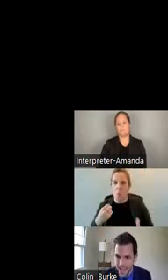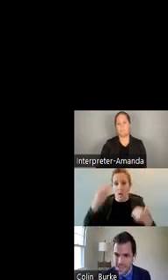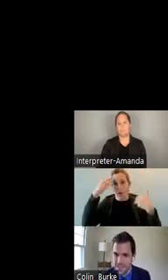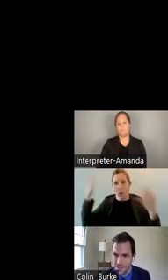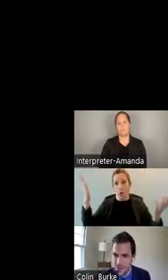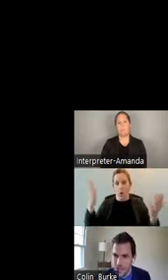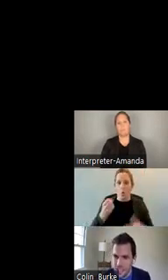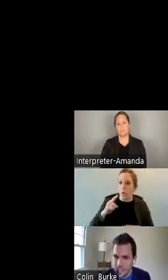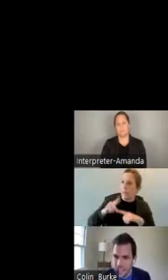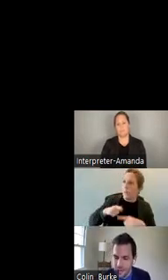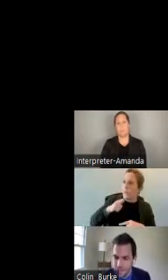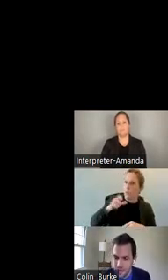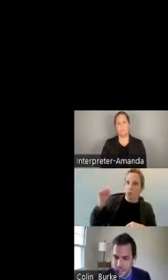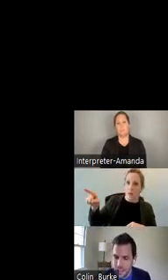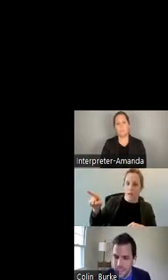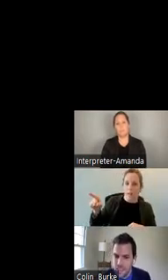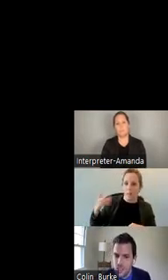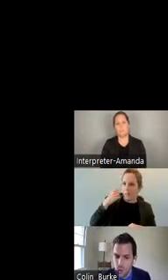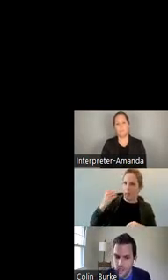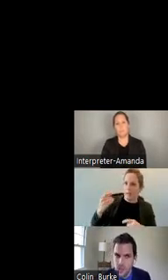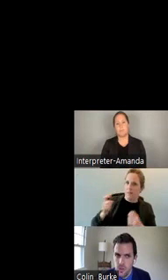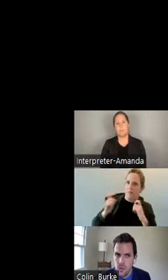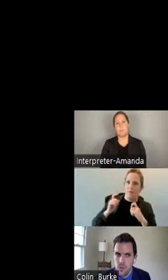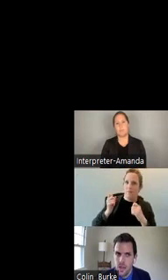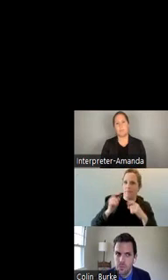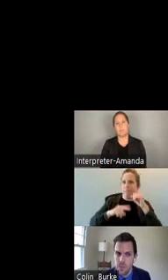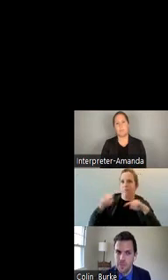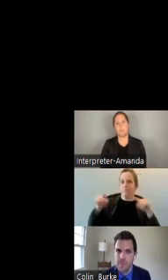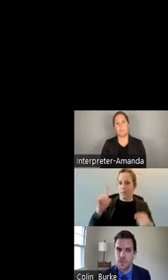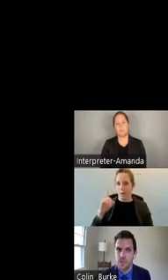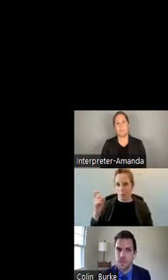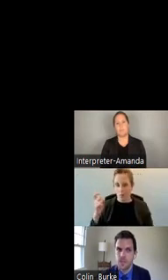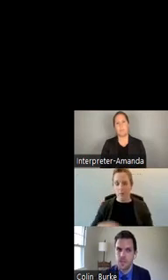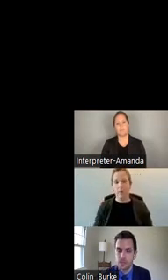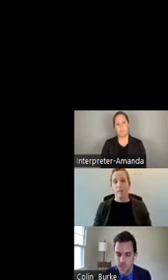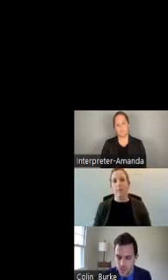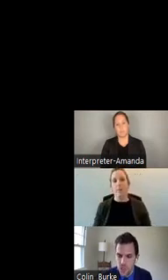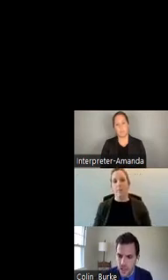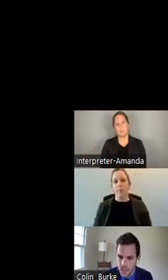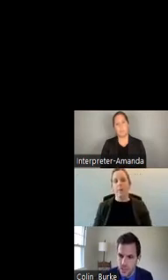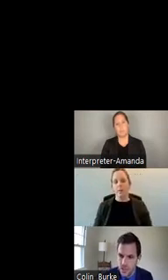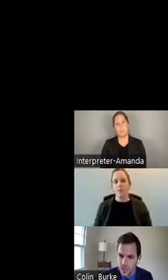you ask you know so I think it just points to some of the logistical challenges that